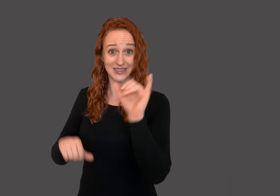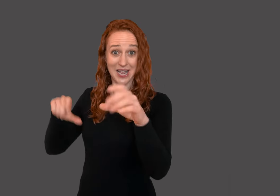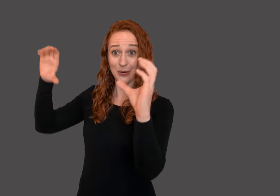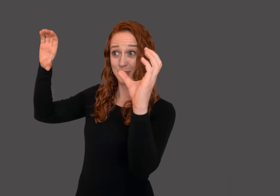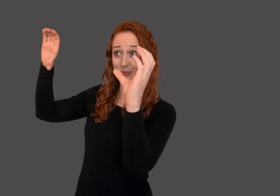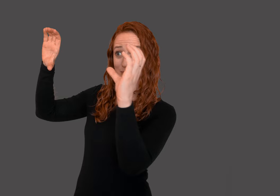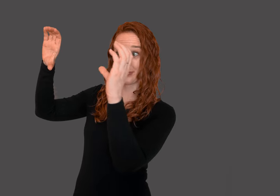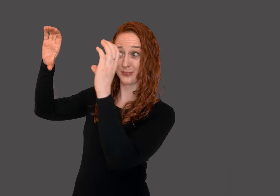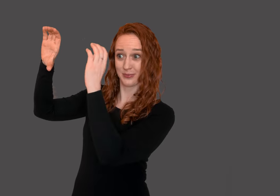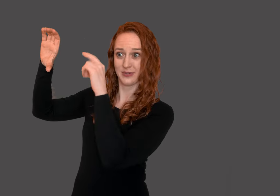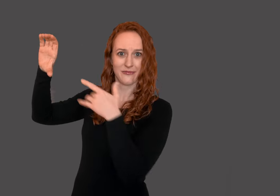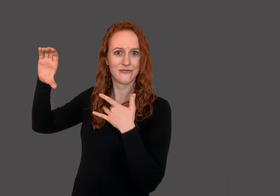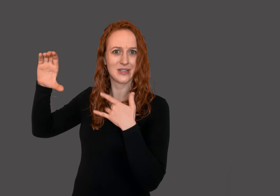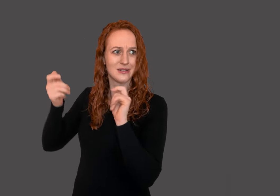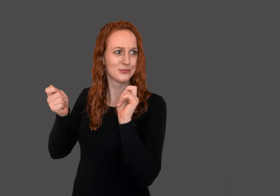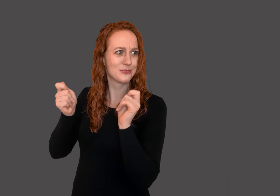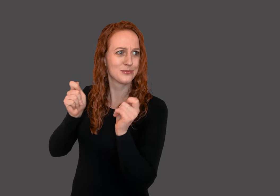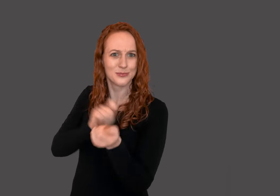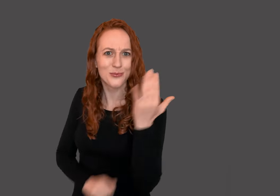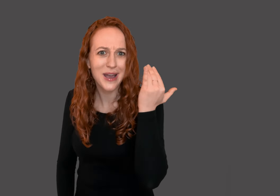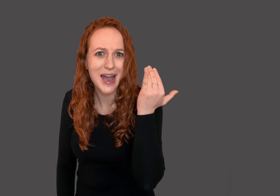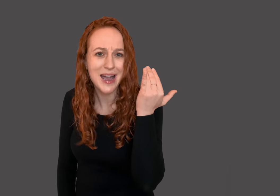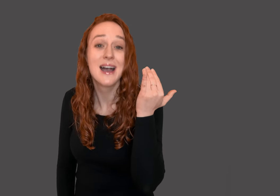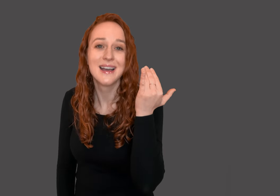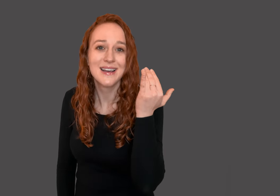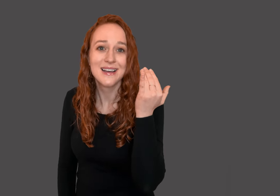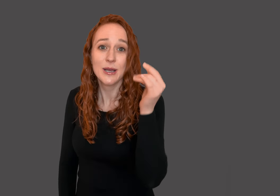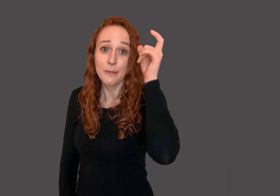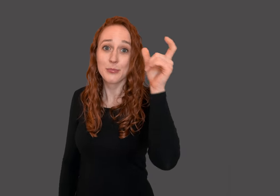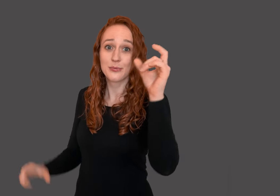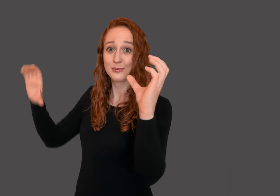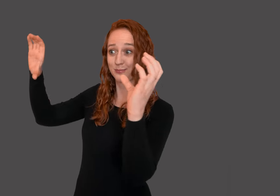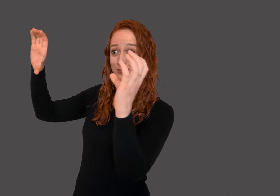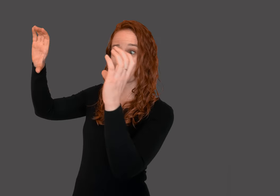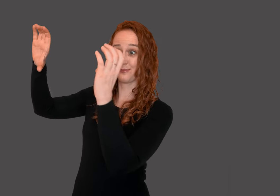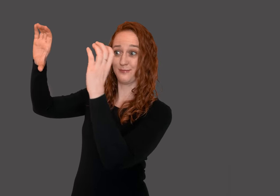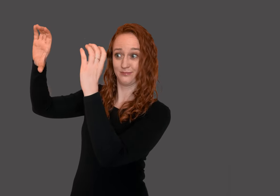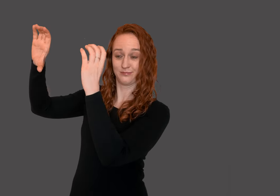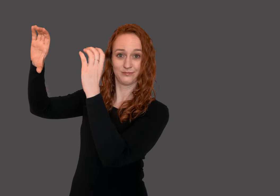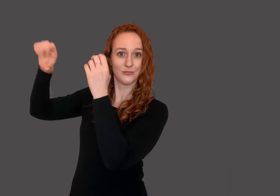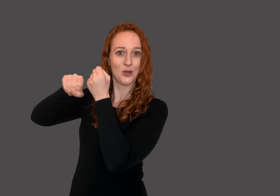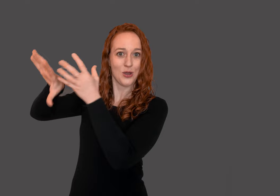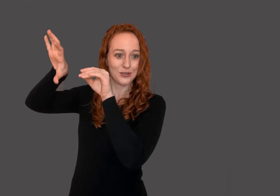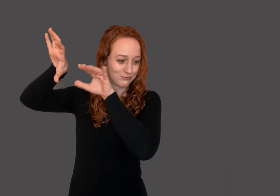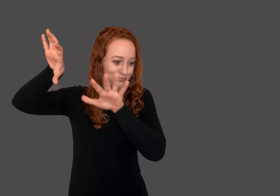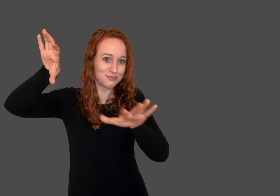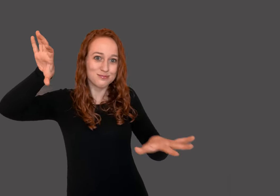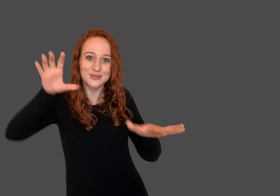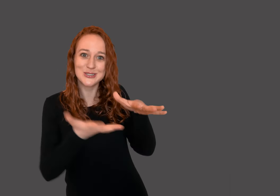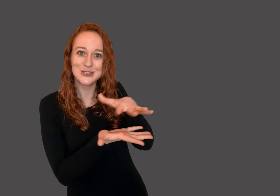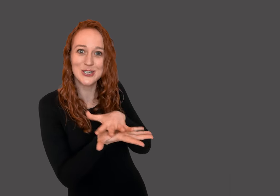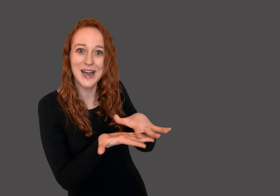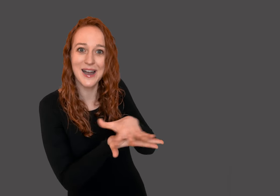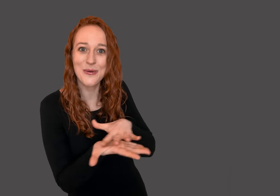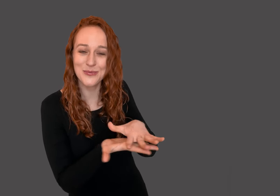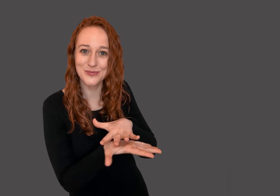This is because the Moon is casting a giant shadow across the Earth.